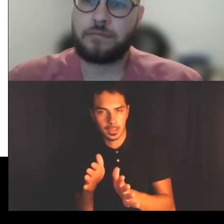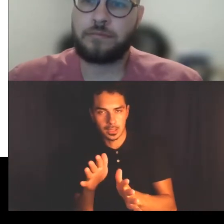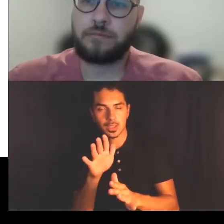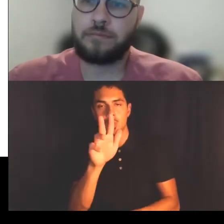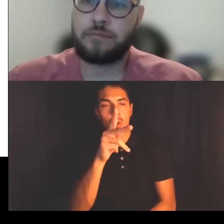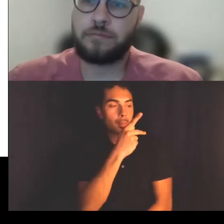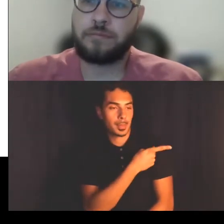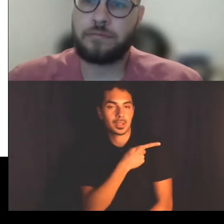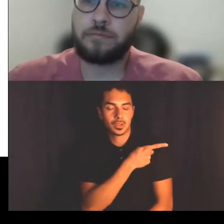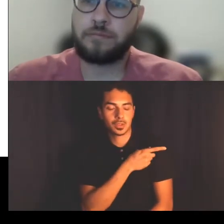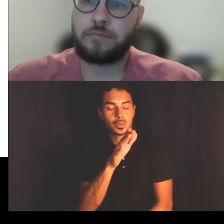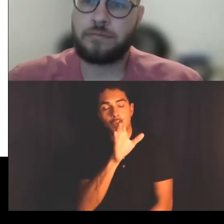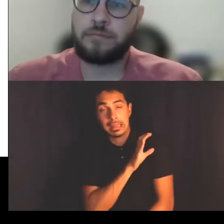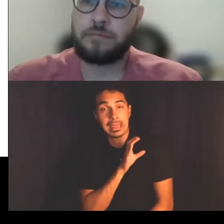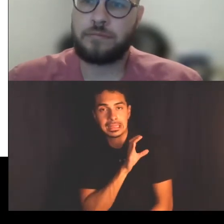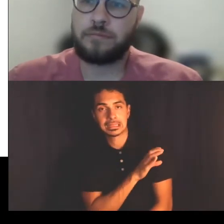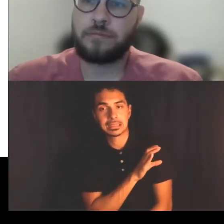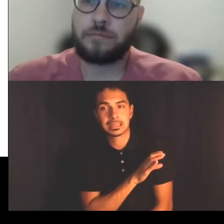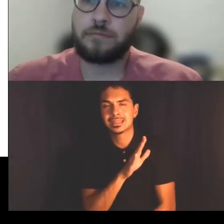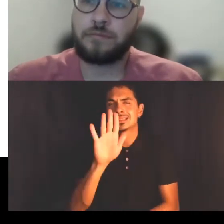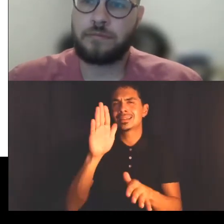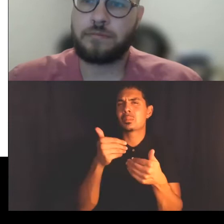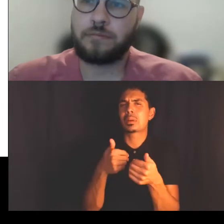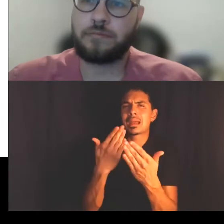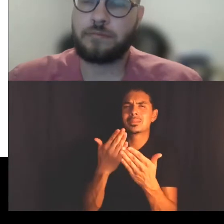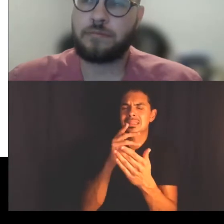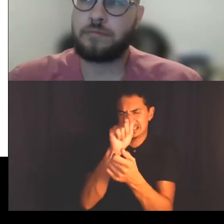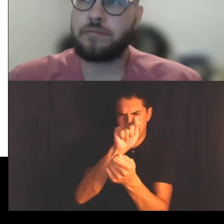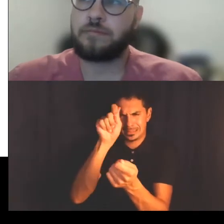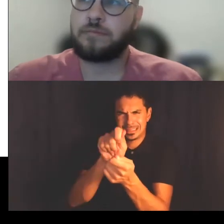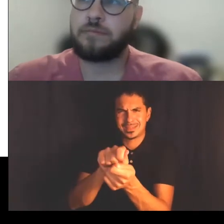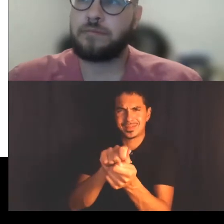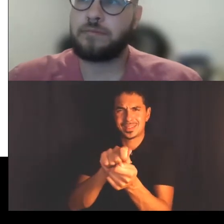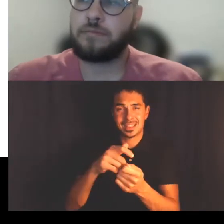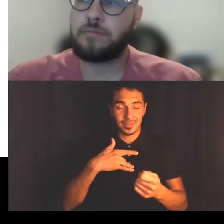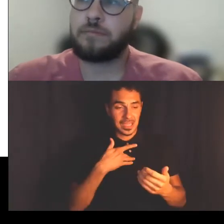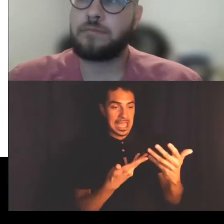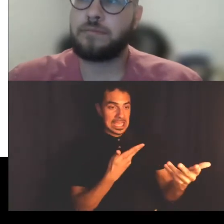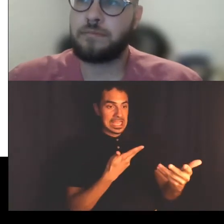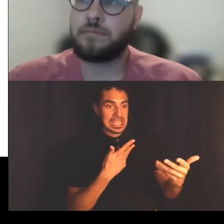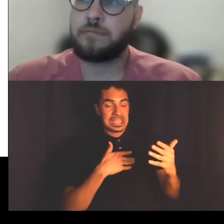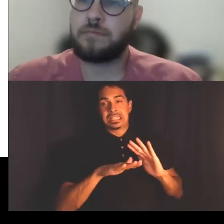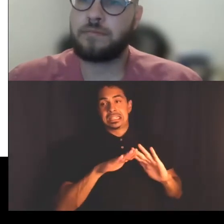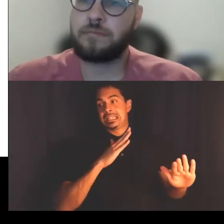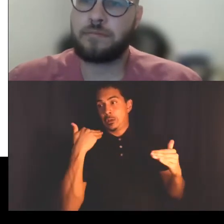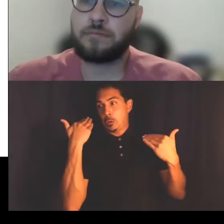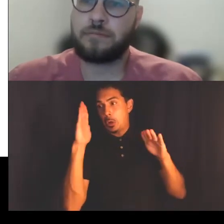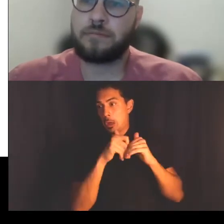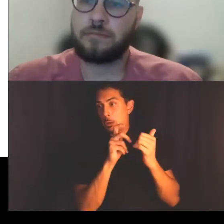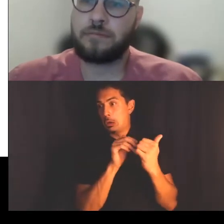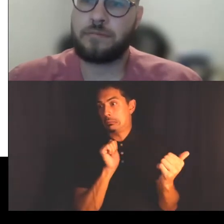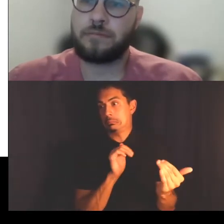or I'm sorry, your client is bringing up something really specific that is out of your scope, being able to say,